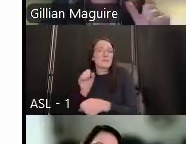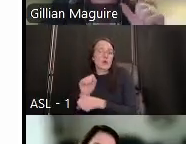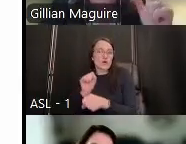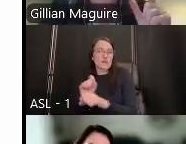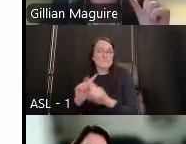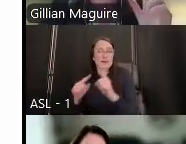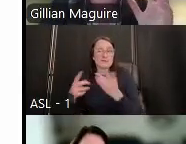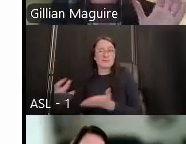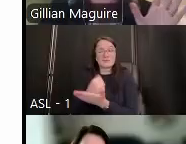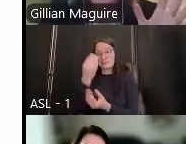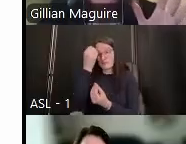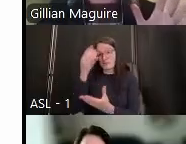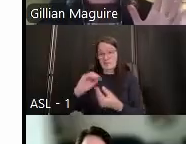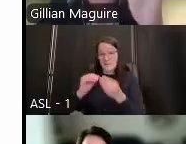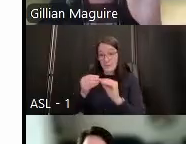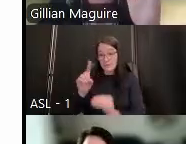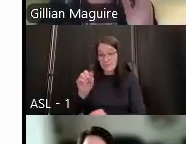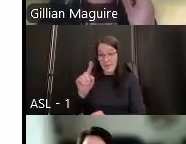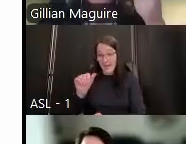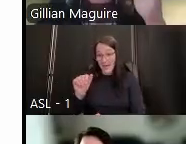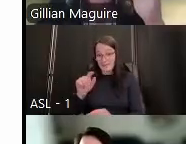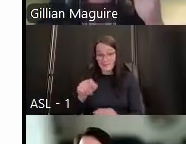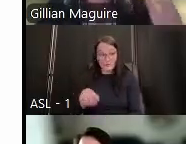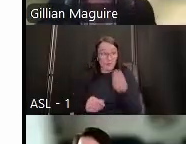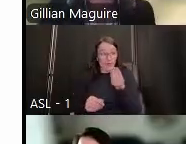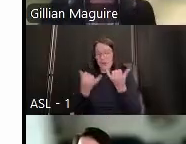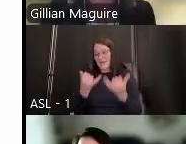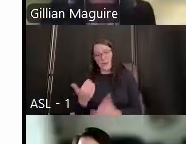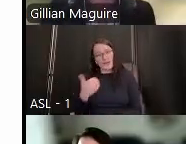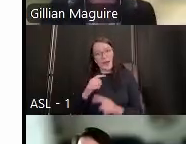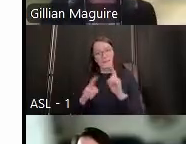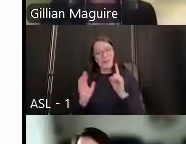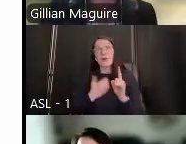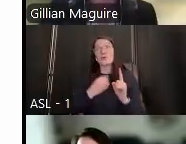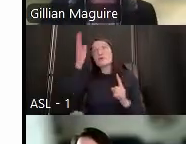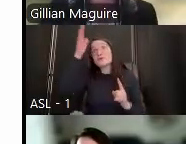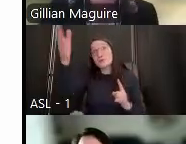pull out and hand to you here unfortunately. But that's future future growth goals right there.